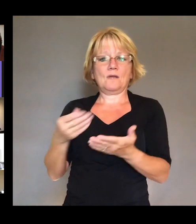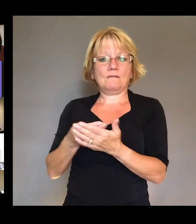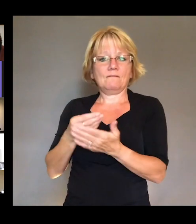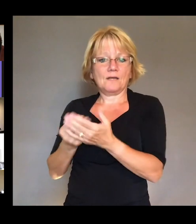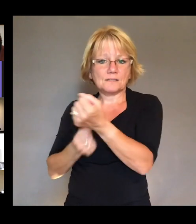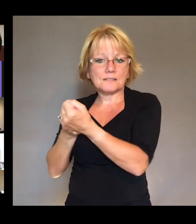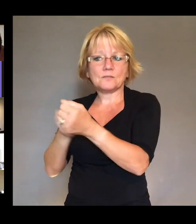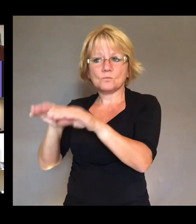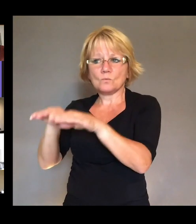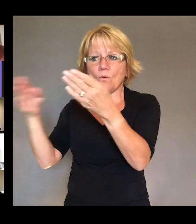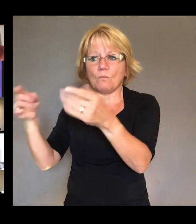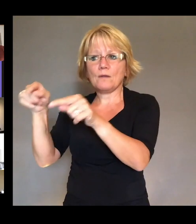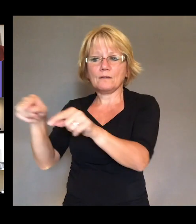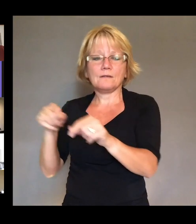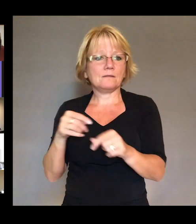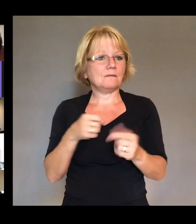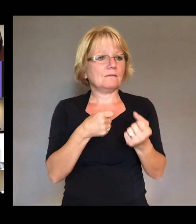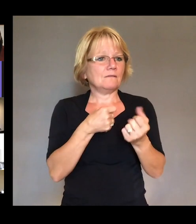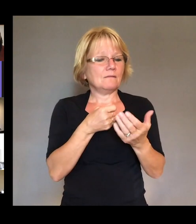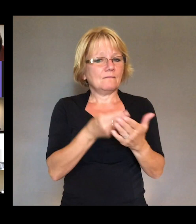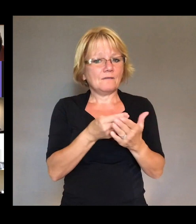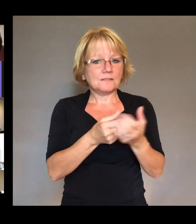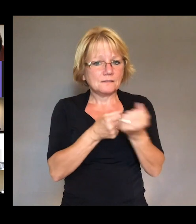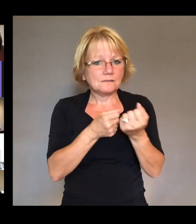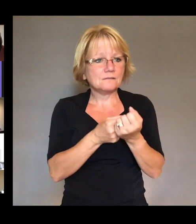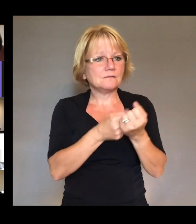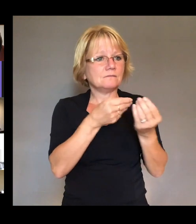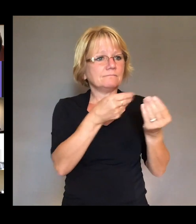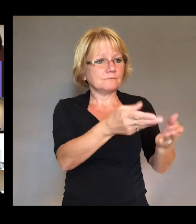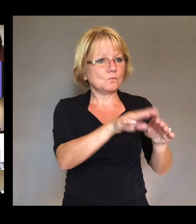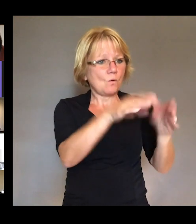to open those programs for the students that are going to those schools.